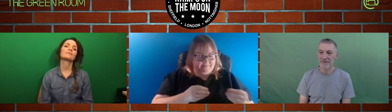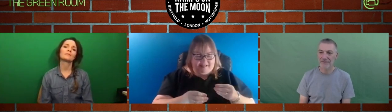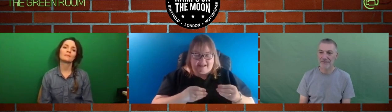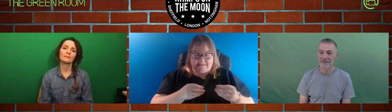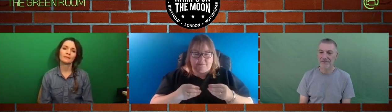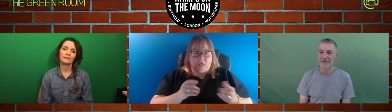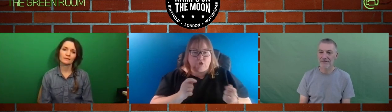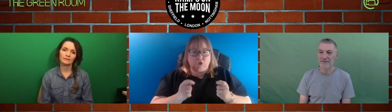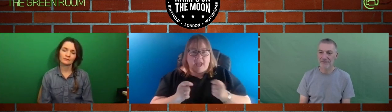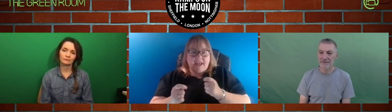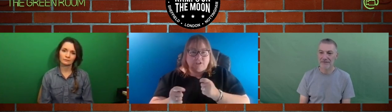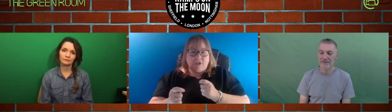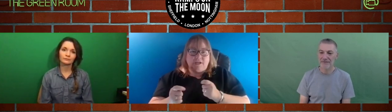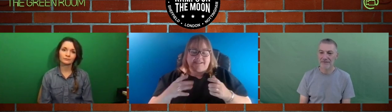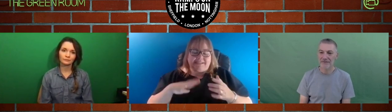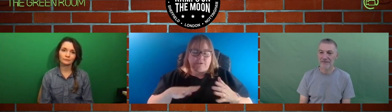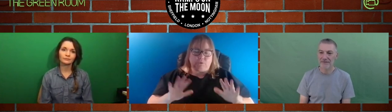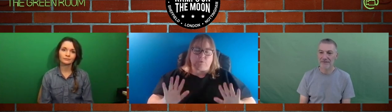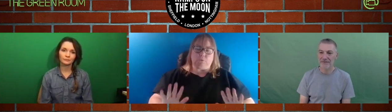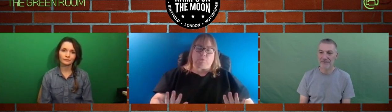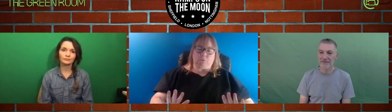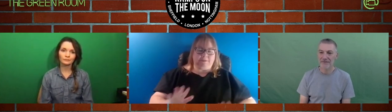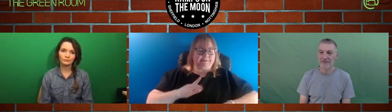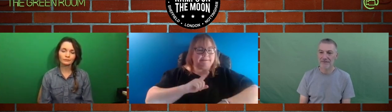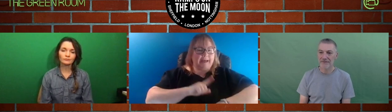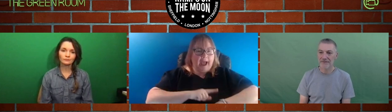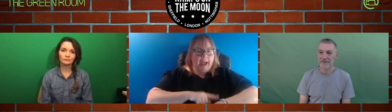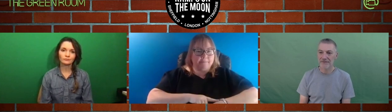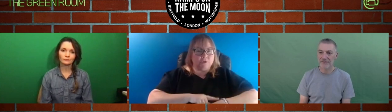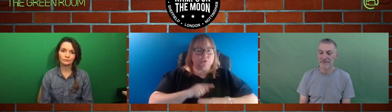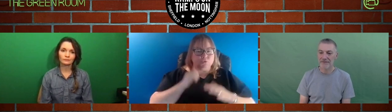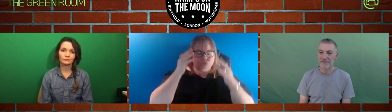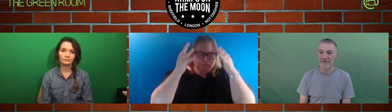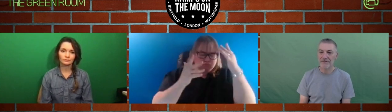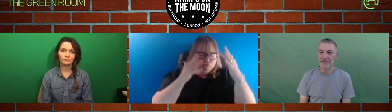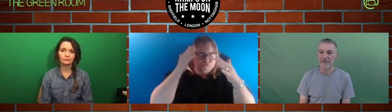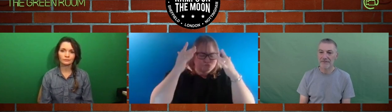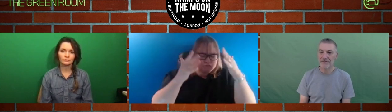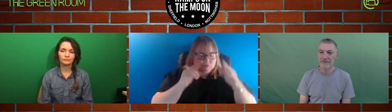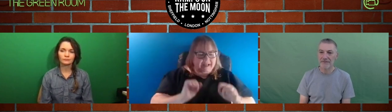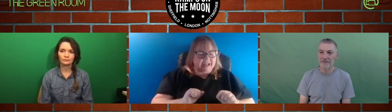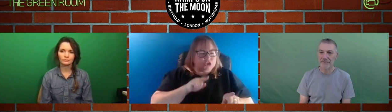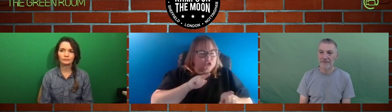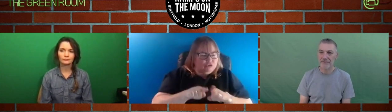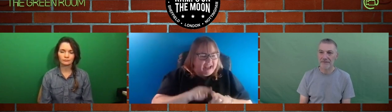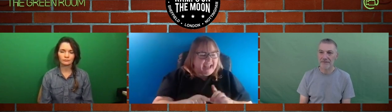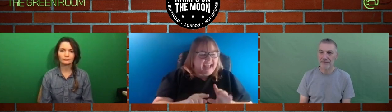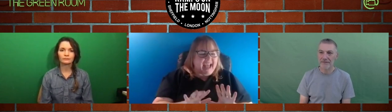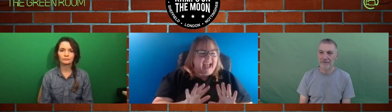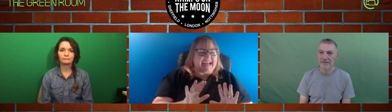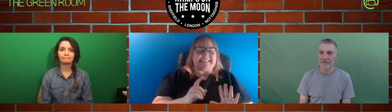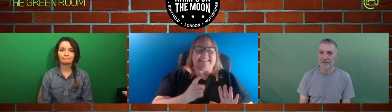enough time. So it's giving yourself enough time for those things to not work and for you to try something new or